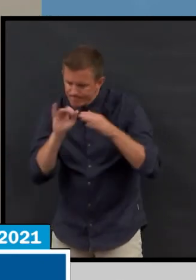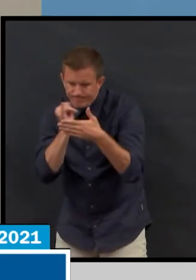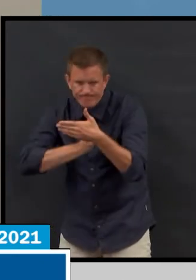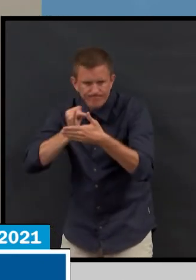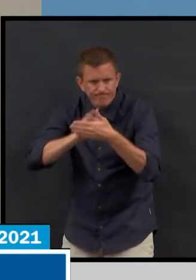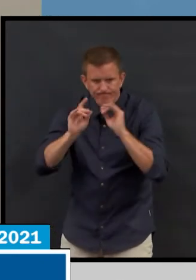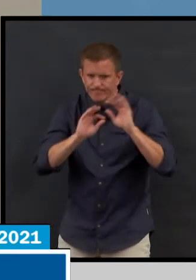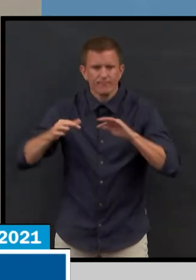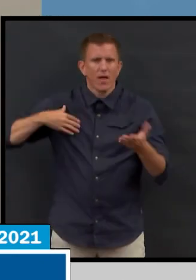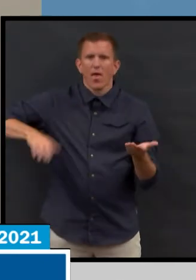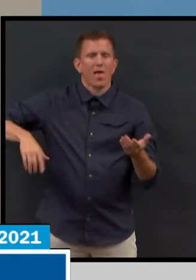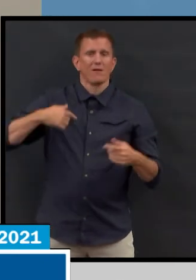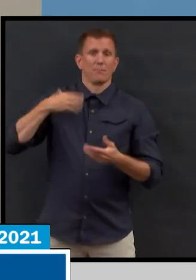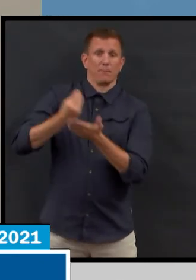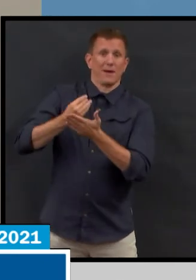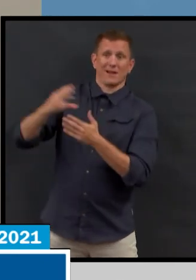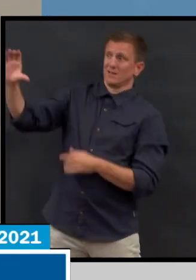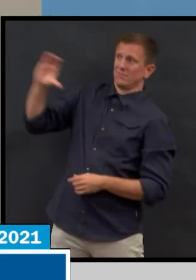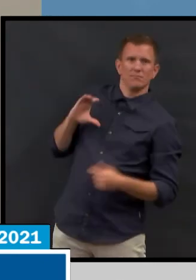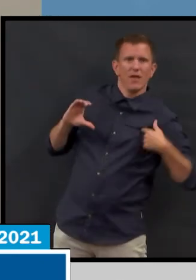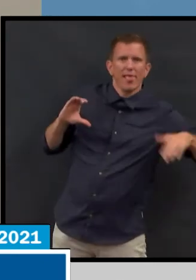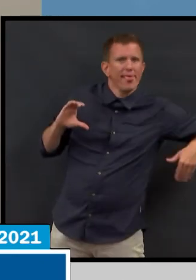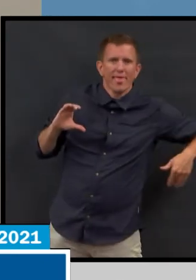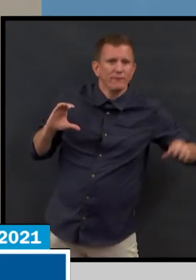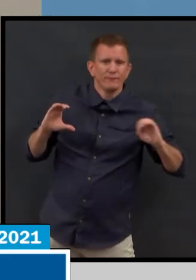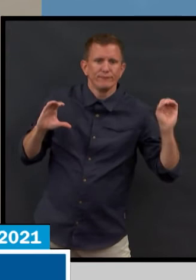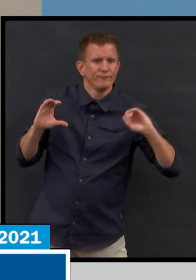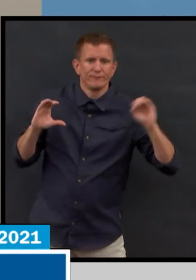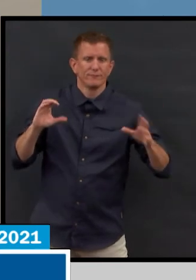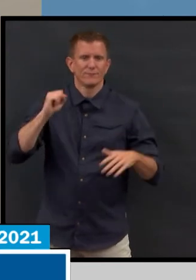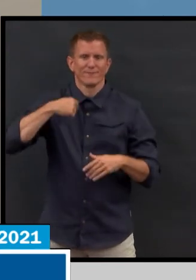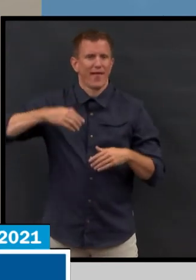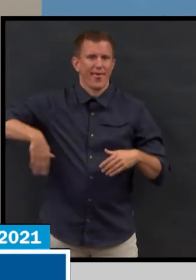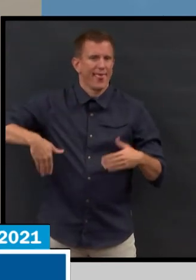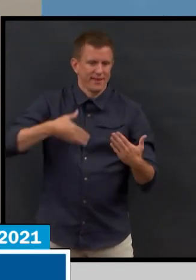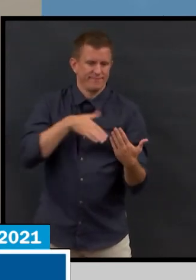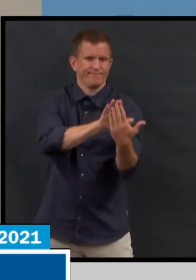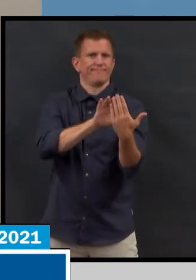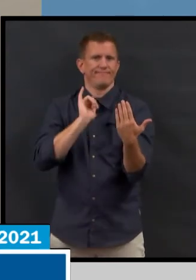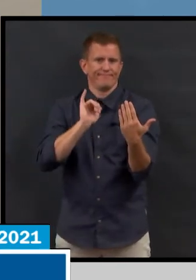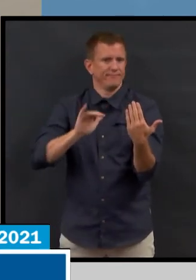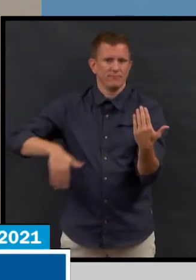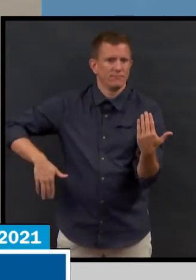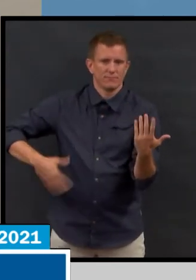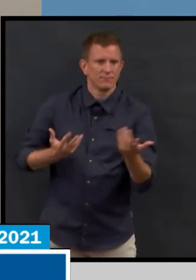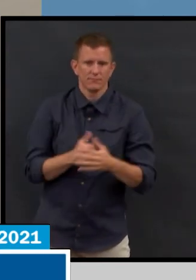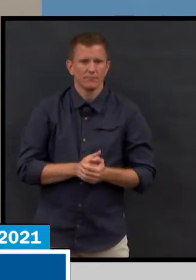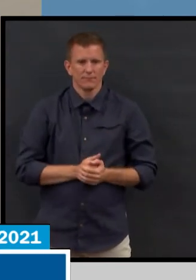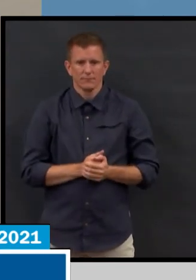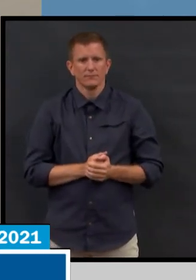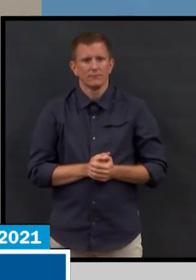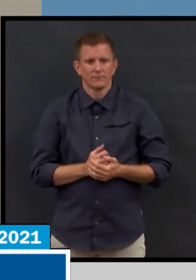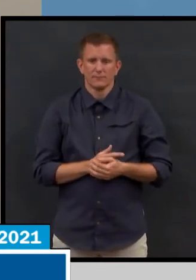um so we have not addressed that yet so that that could be a suggested suggestion as a part of any